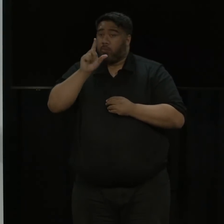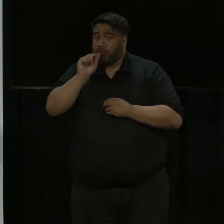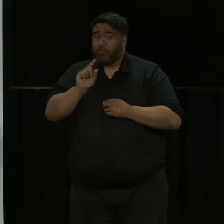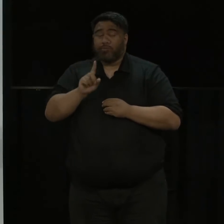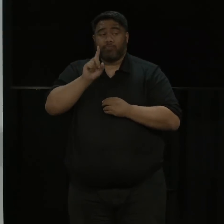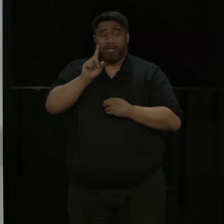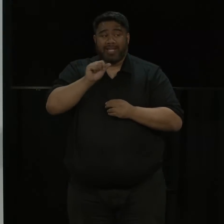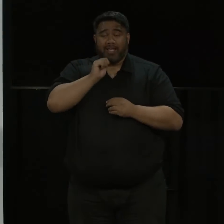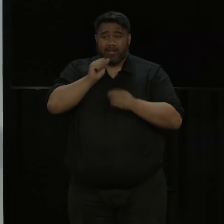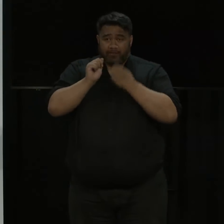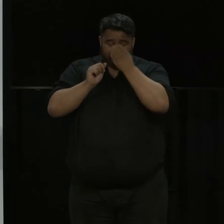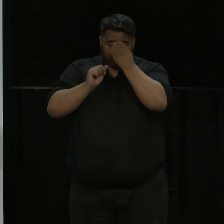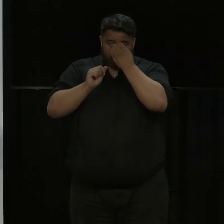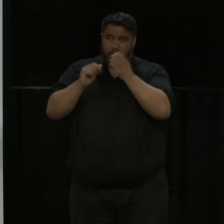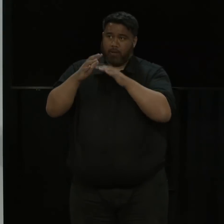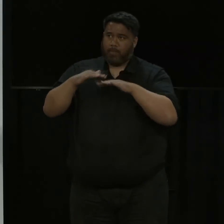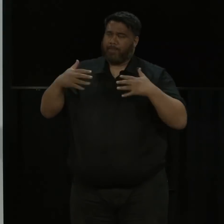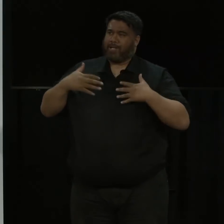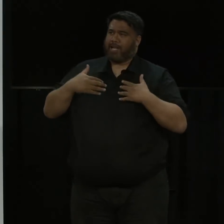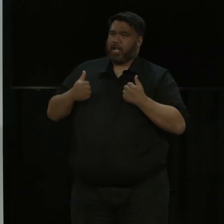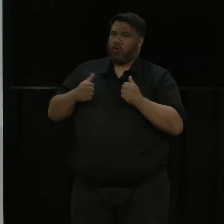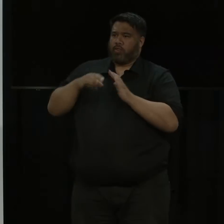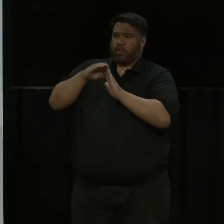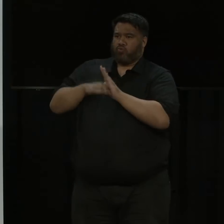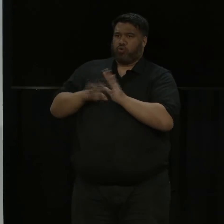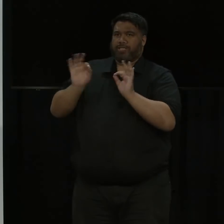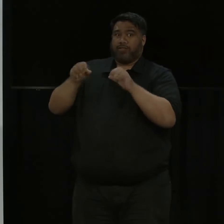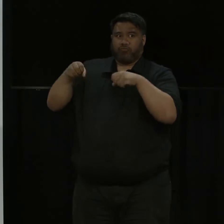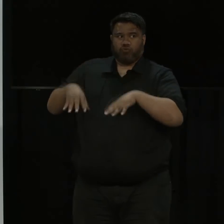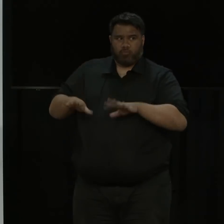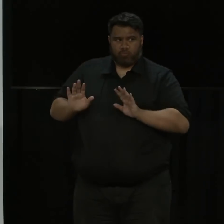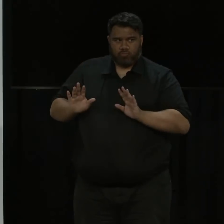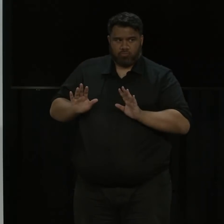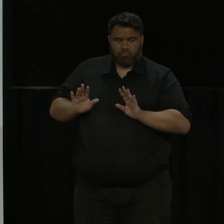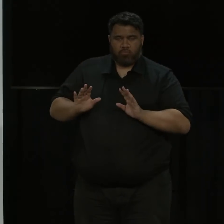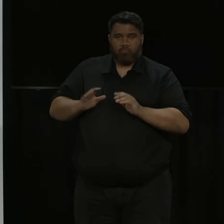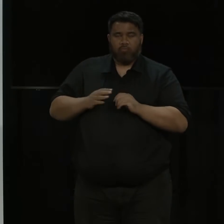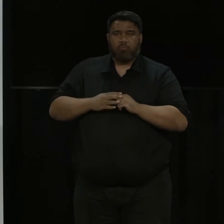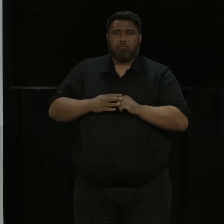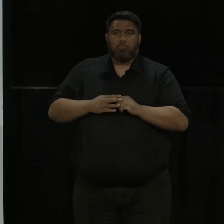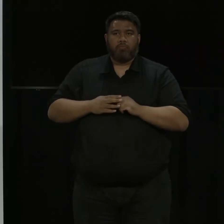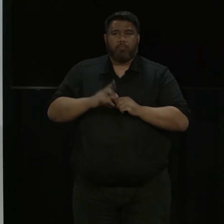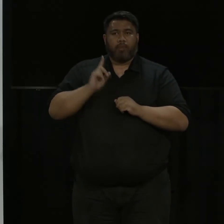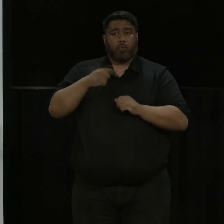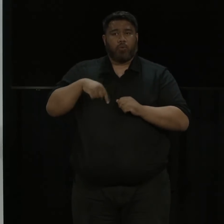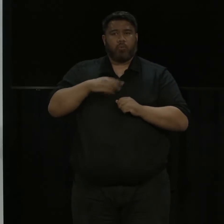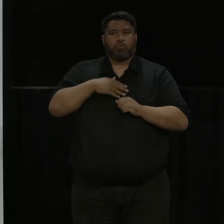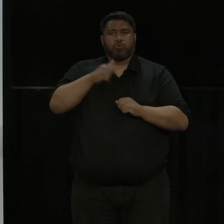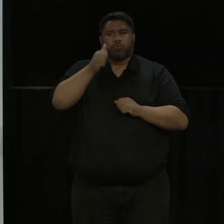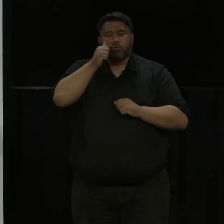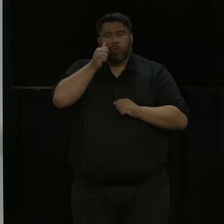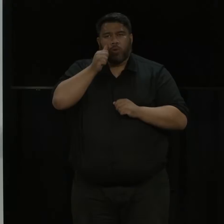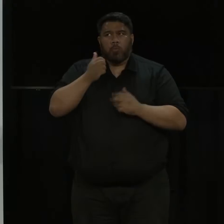Blakely did identified quite a high R value around five or six with no